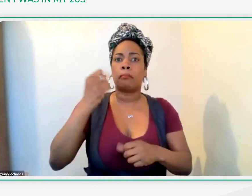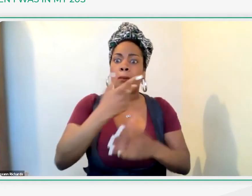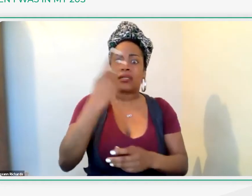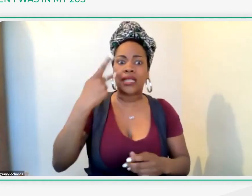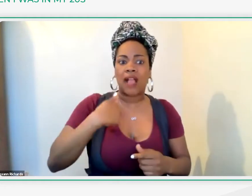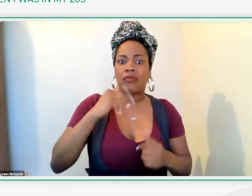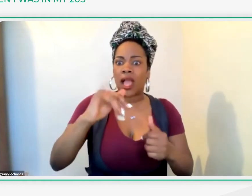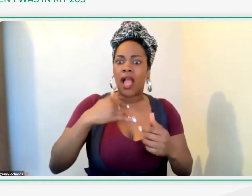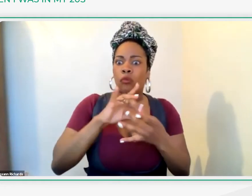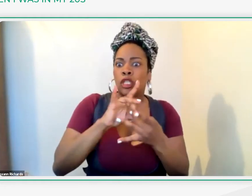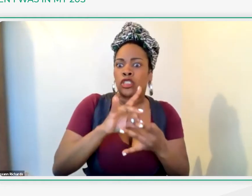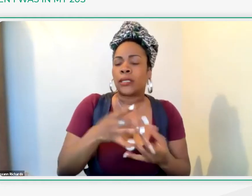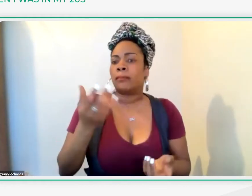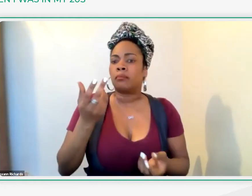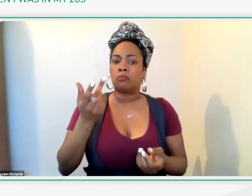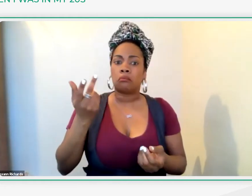So it's important for you to check with your job.